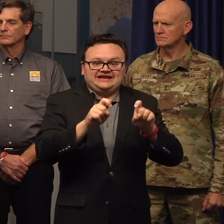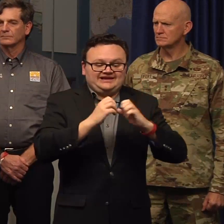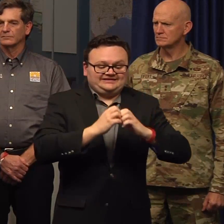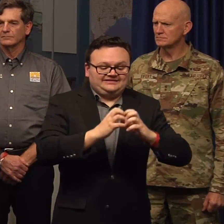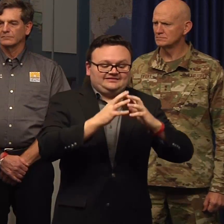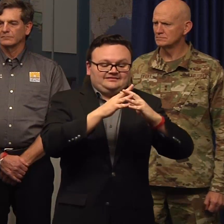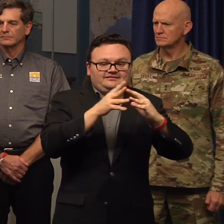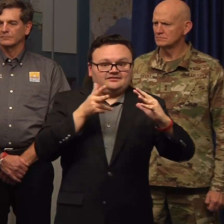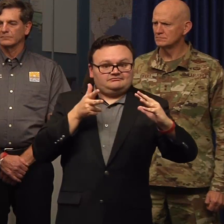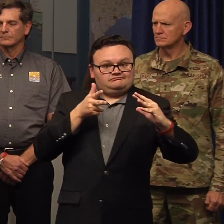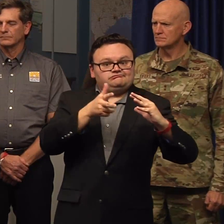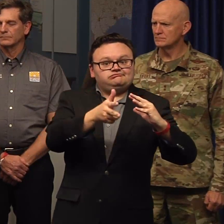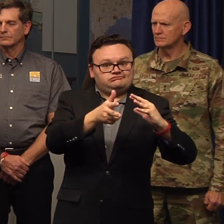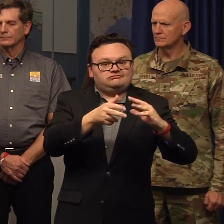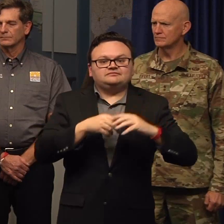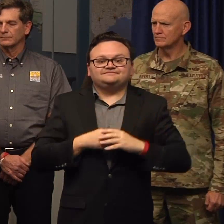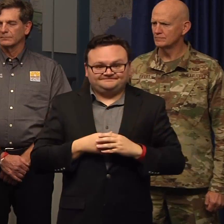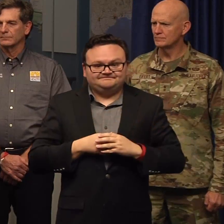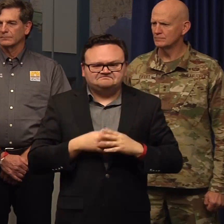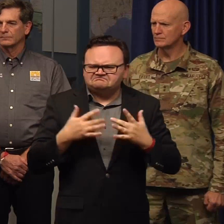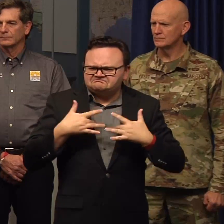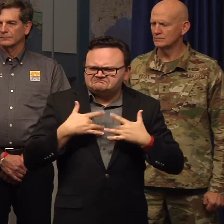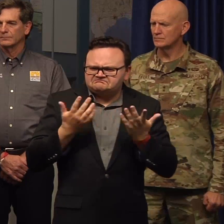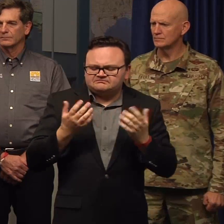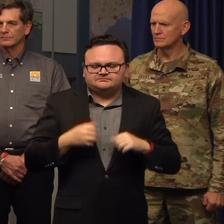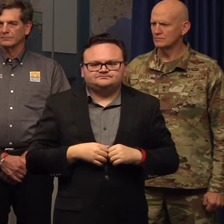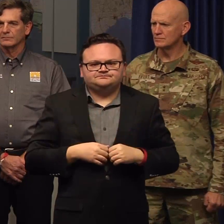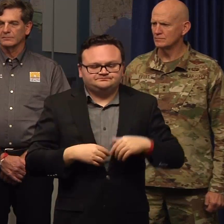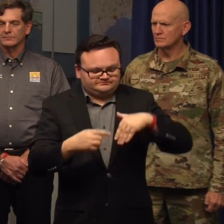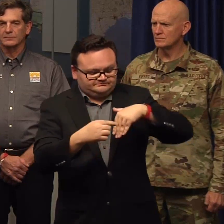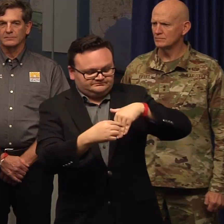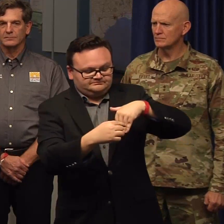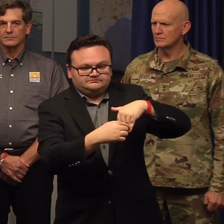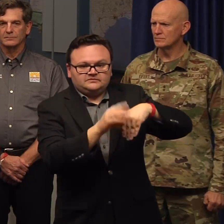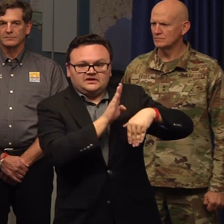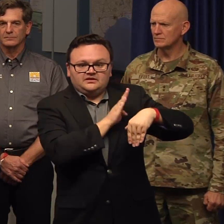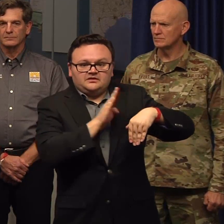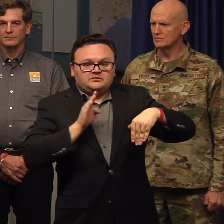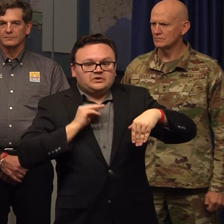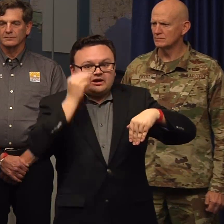HOSPITAL FOLKS OVER THE LAST COUPLE OF DAYS AND THEY ARE ALL MOVING IN THAT DIRECTION . THOUGH MOBILE SITES UPDATE.